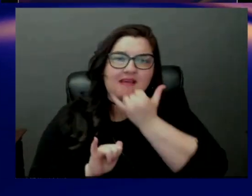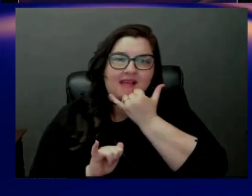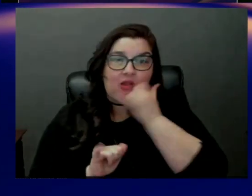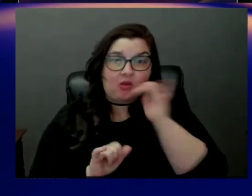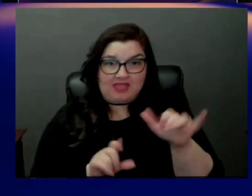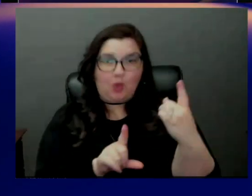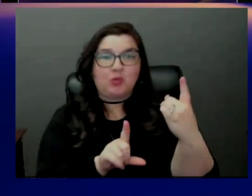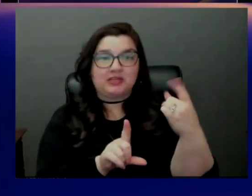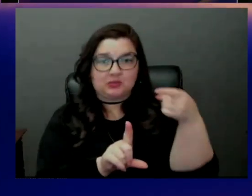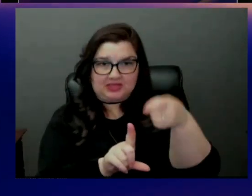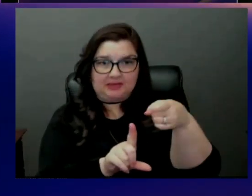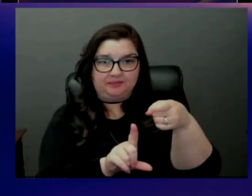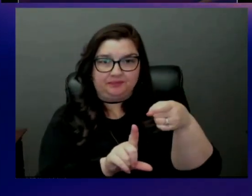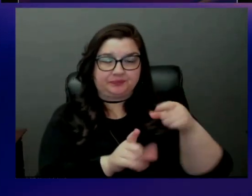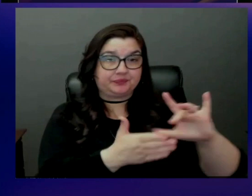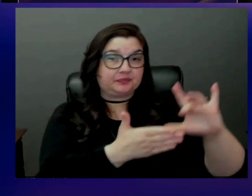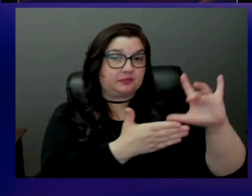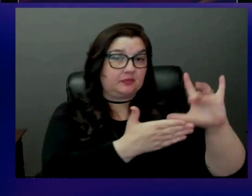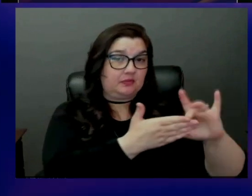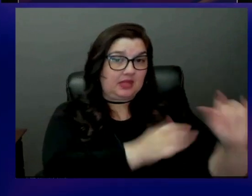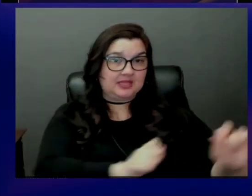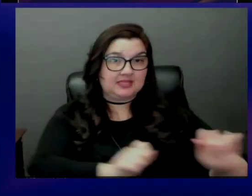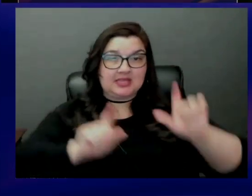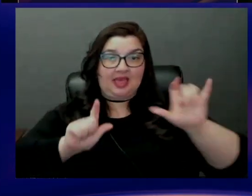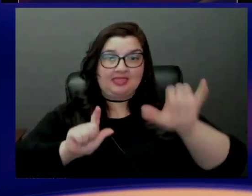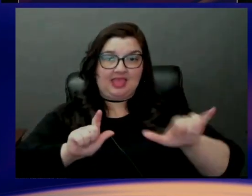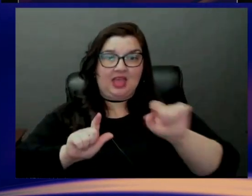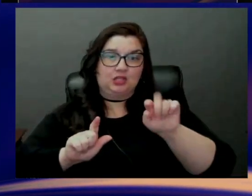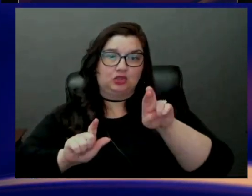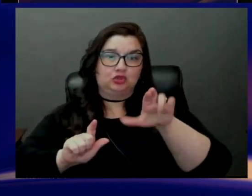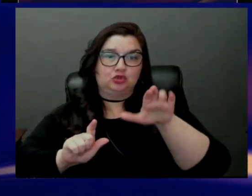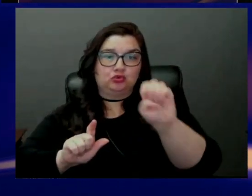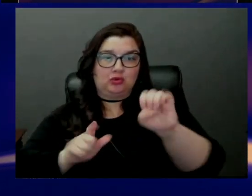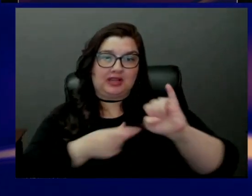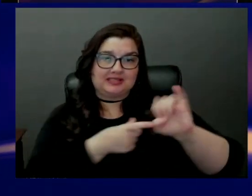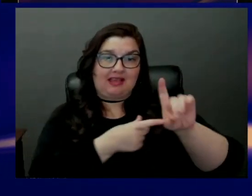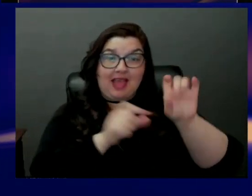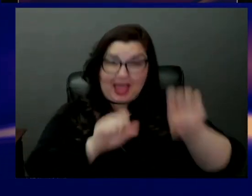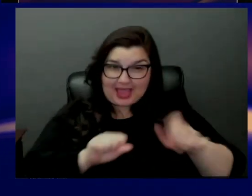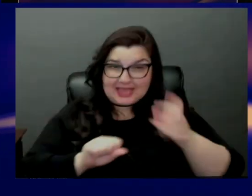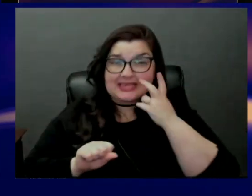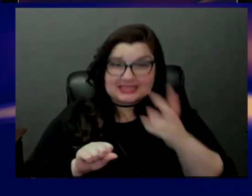And when I click into that particular trace ID I can actually see the execution sequence